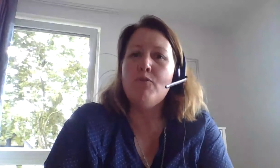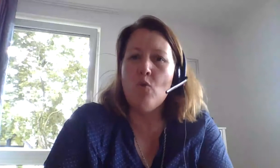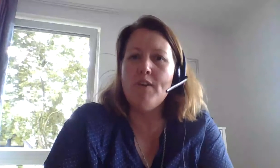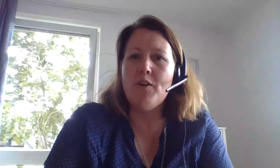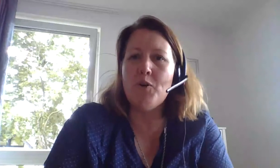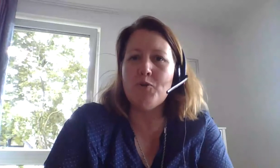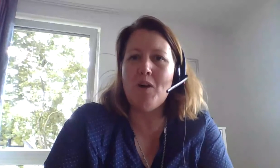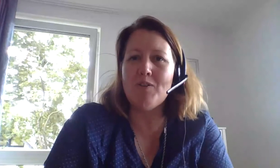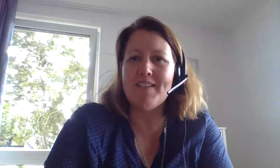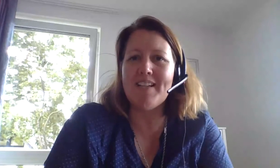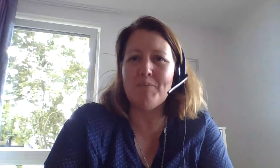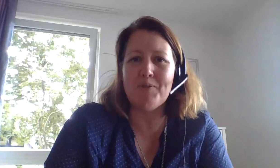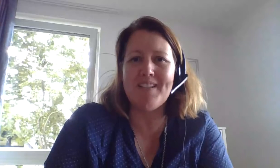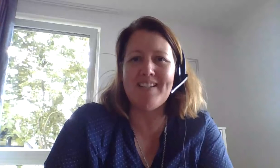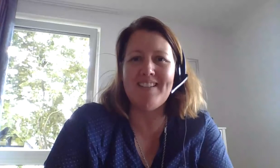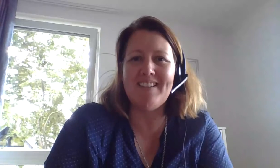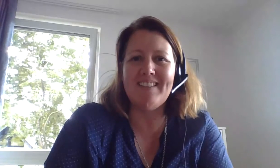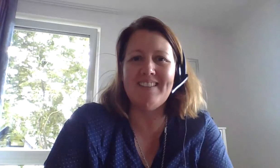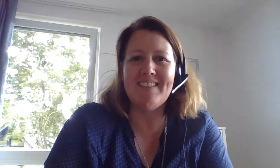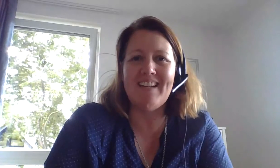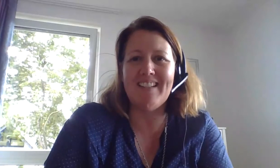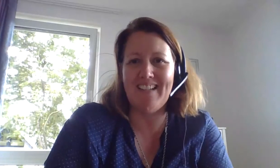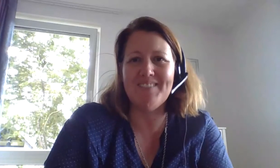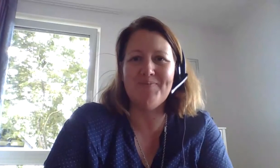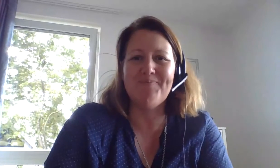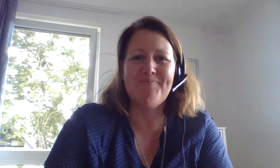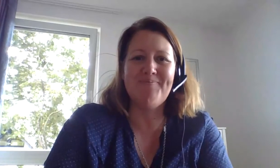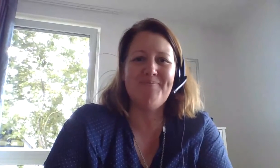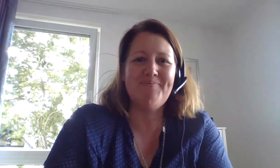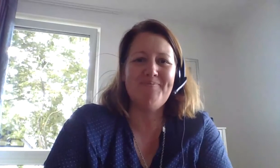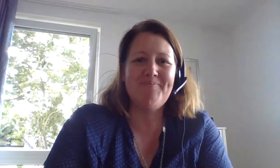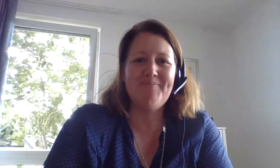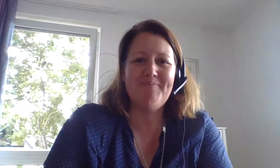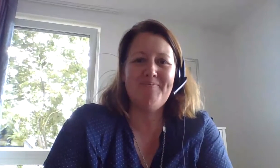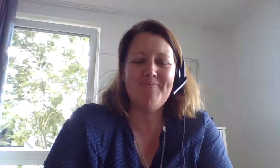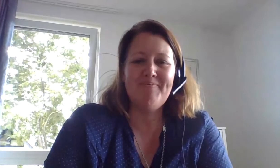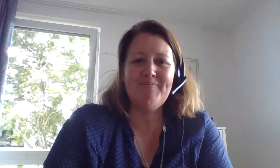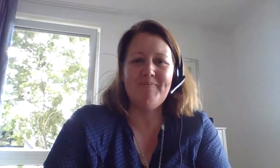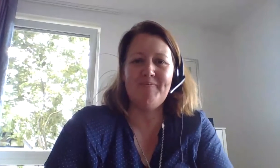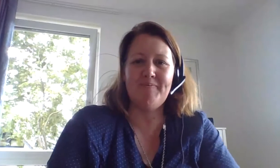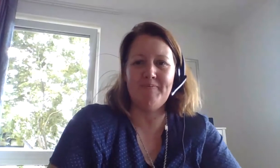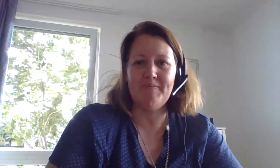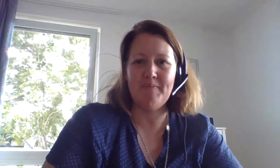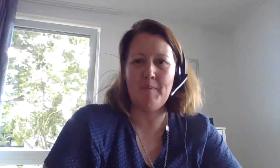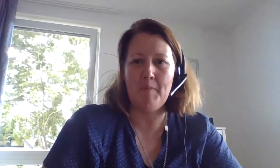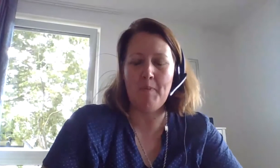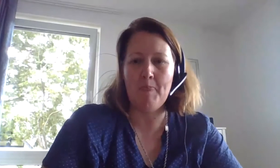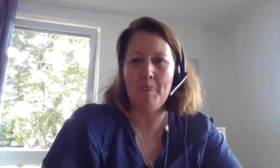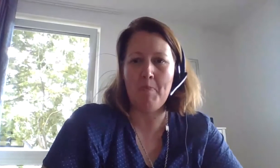before we go to our second presenter Ya-Ling. Yes. Stephanie, thanks a lot.